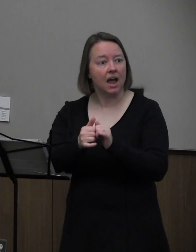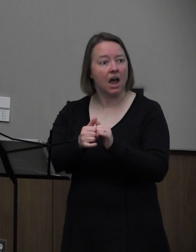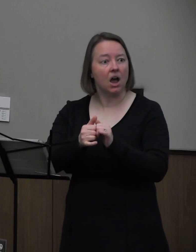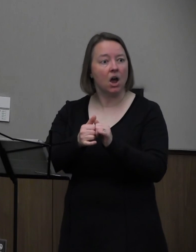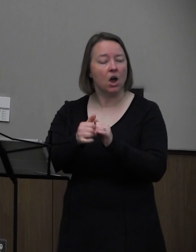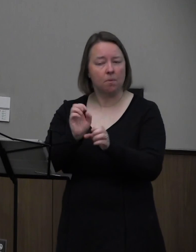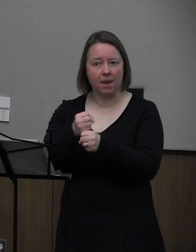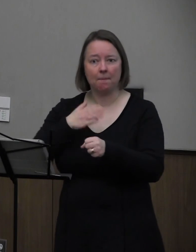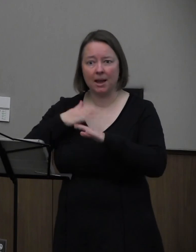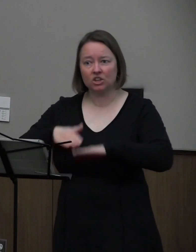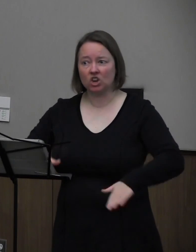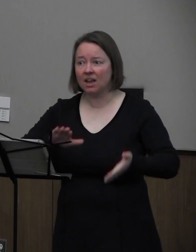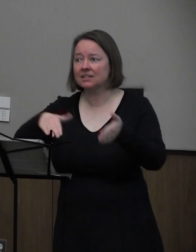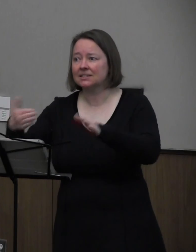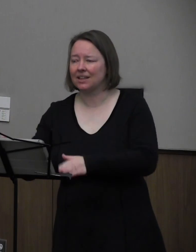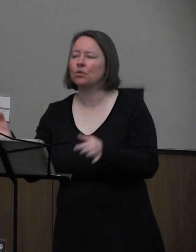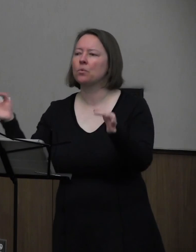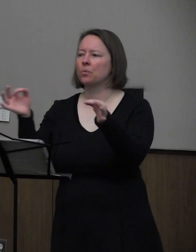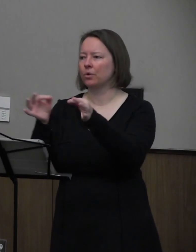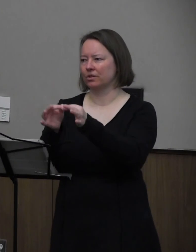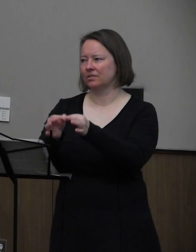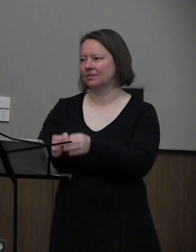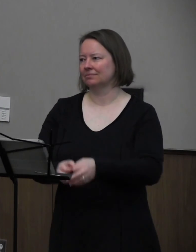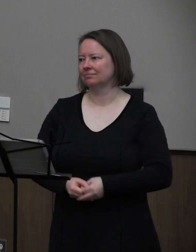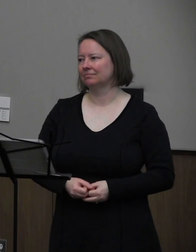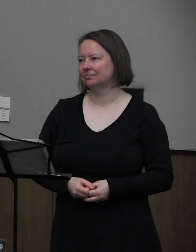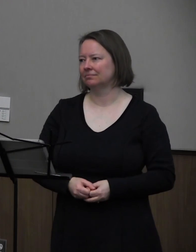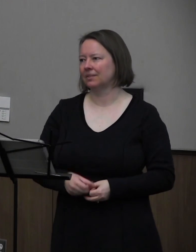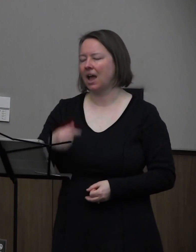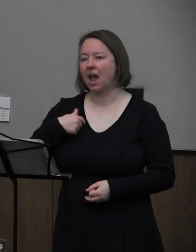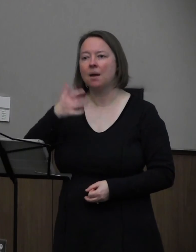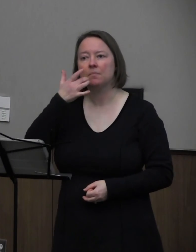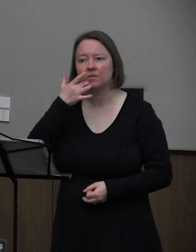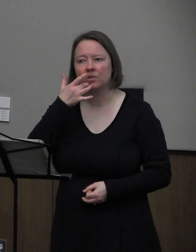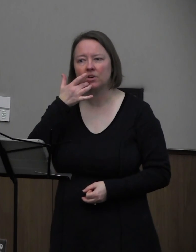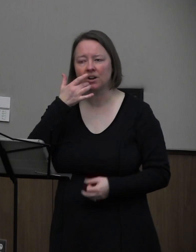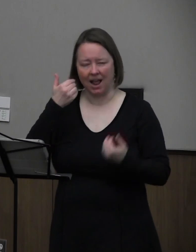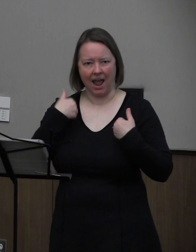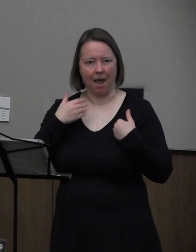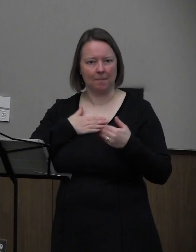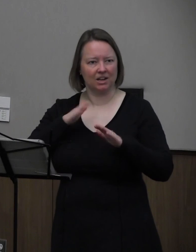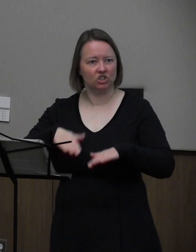my child's death worthwhile. I'd rather have my child.